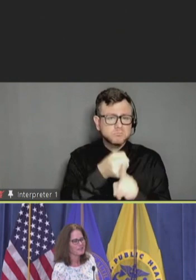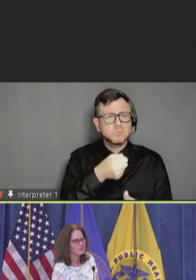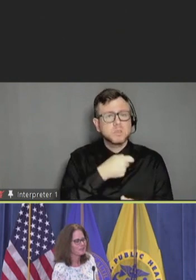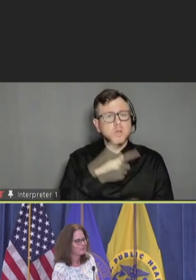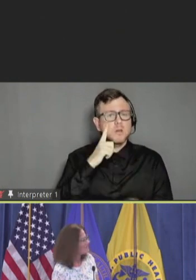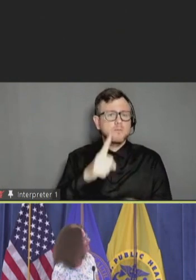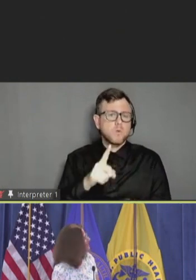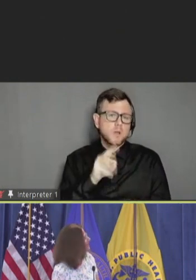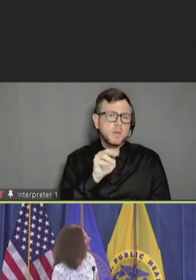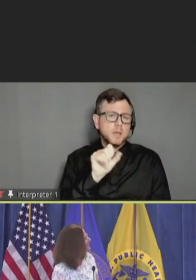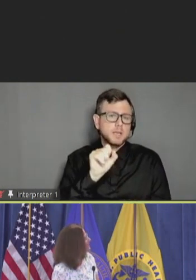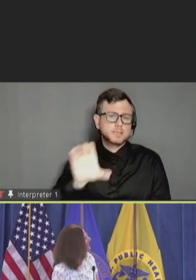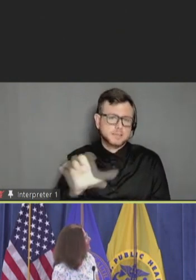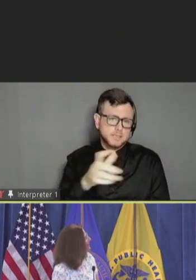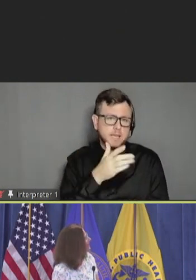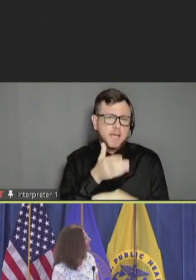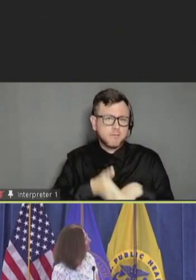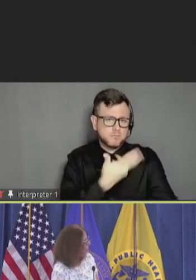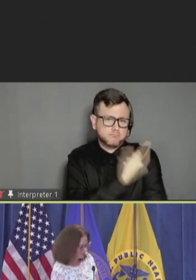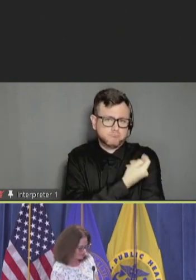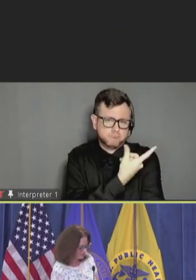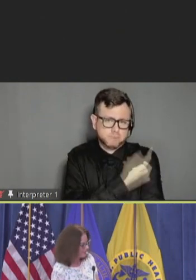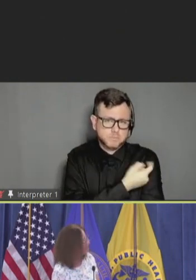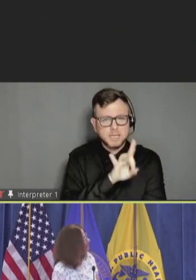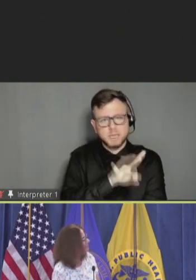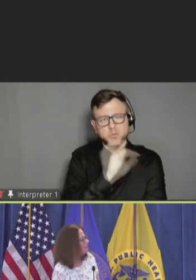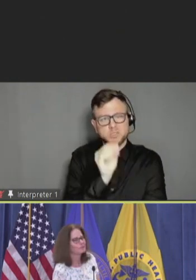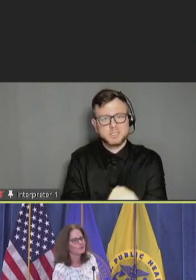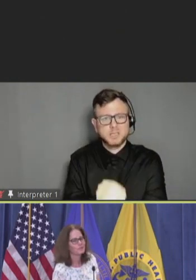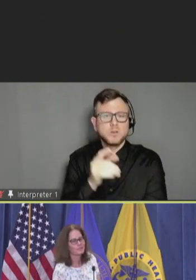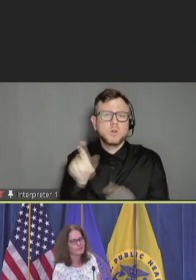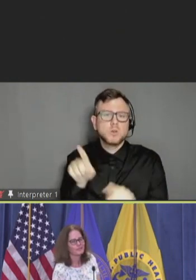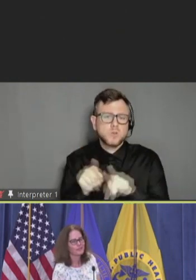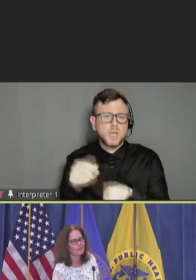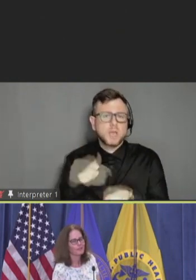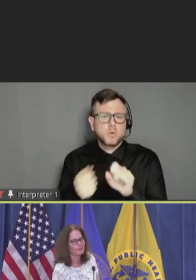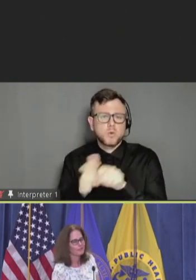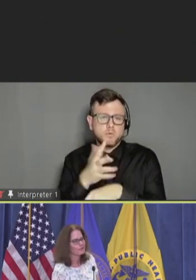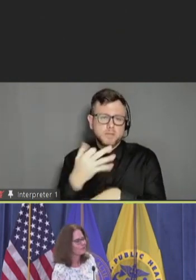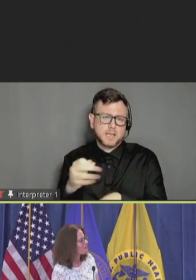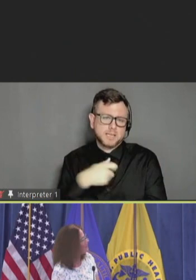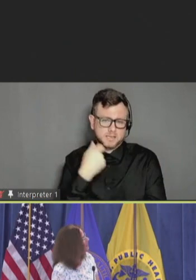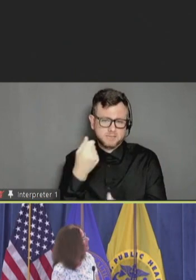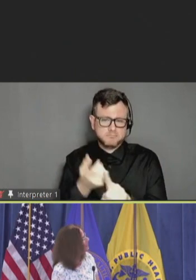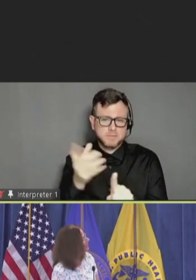work for these years. And this is really -- I'm most appreciative to all the large numbers of people who have